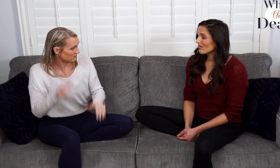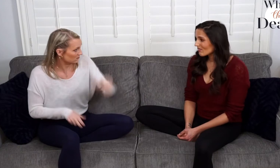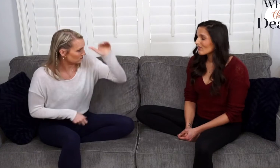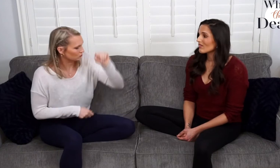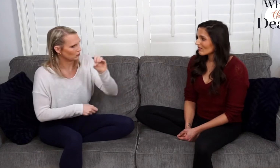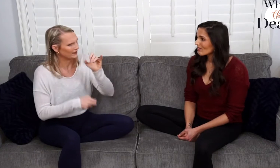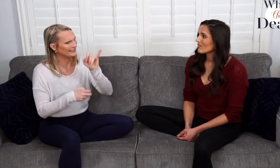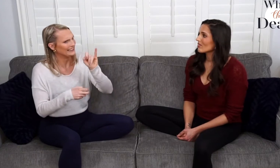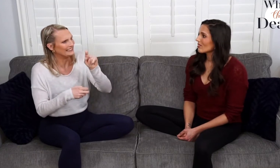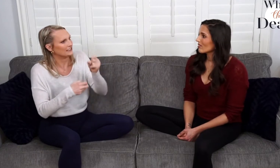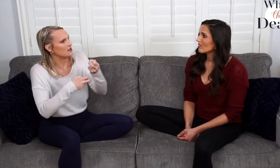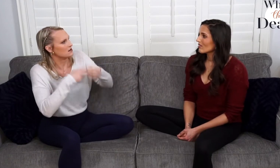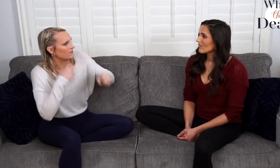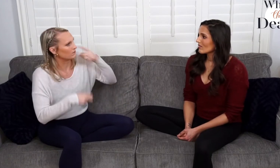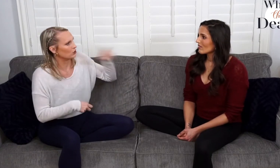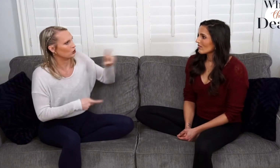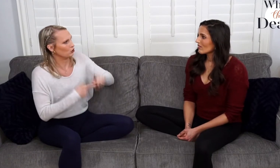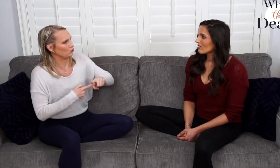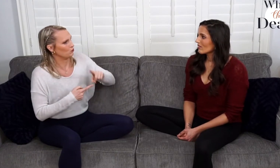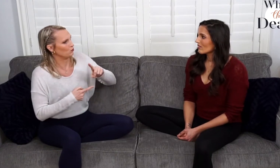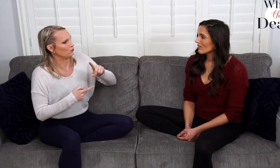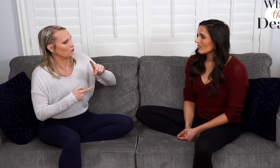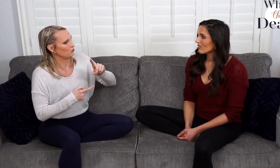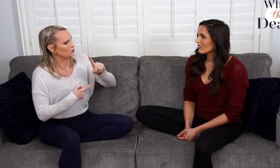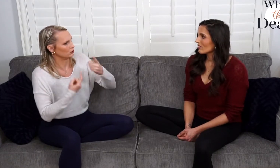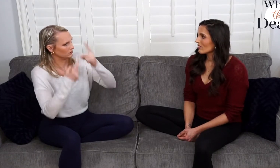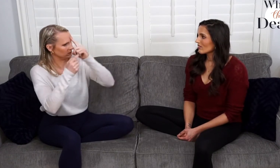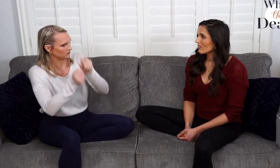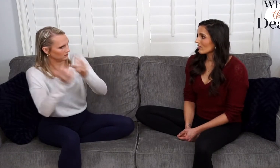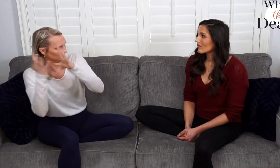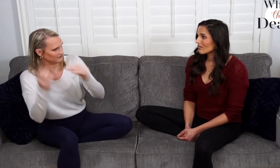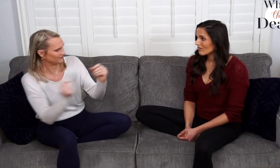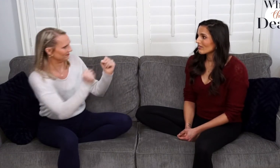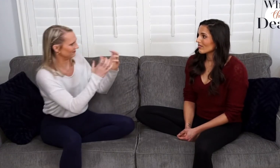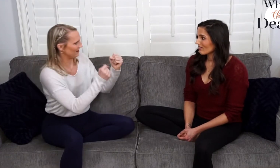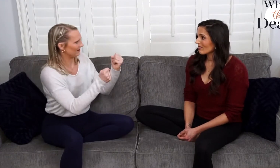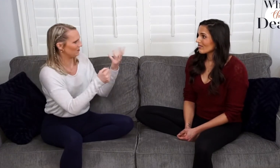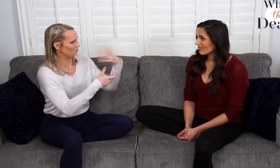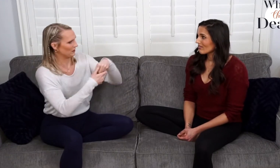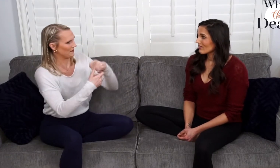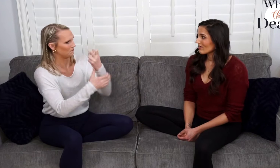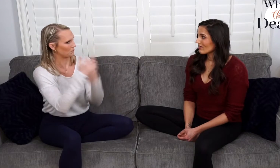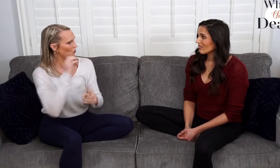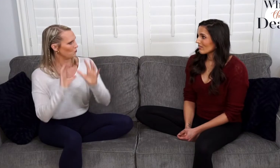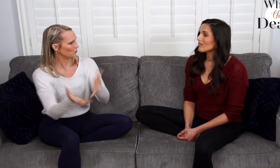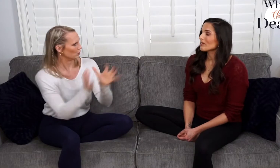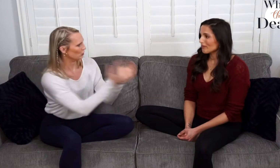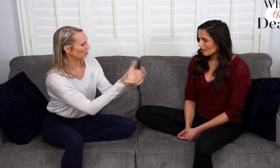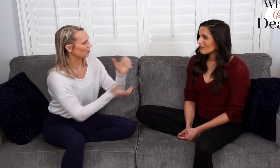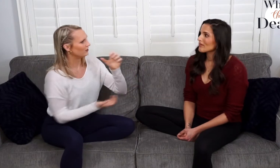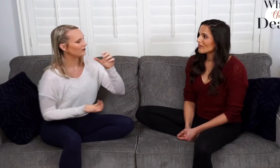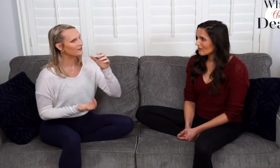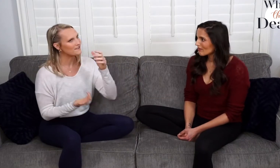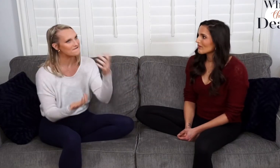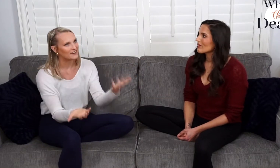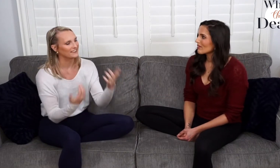growing up and it's tough for you to just take that all out and sign within both worlds. And